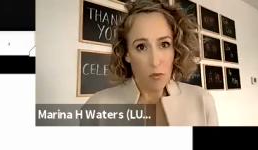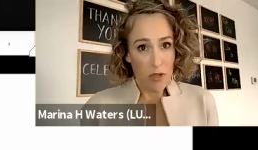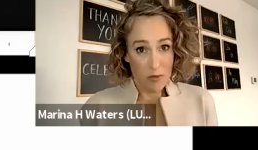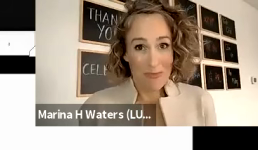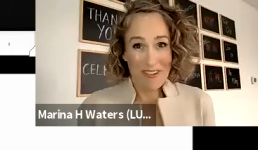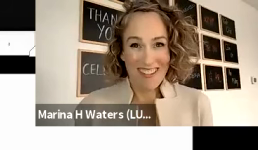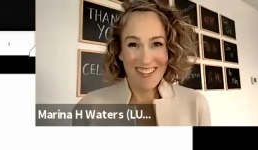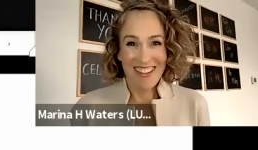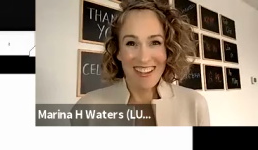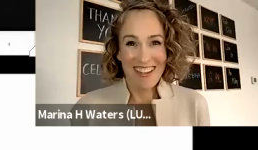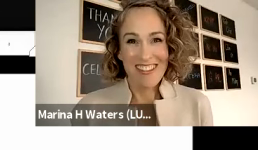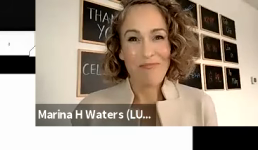more than one person said yes.